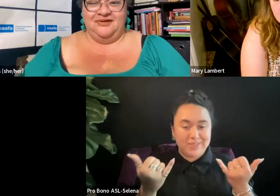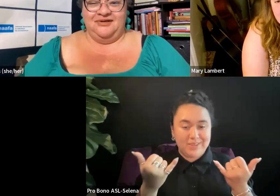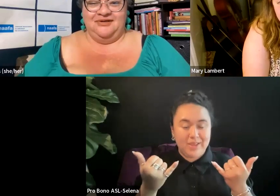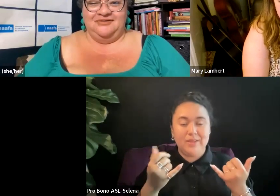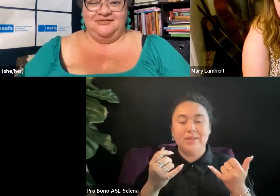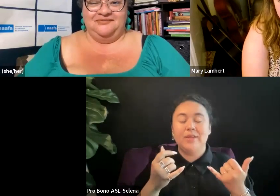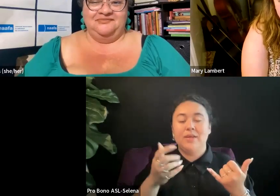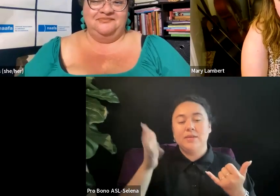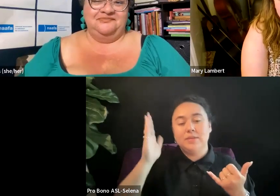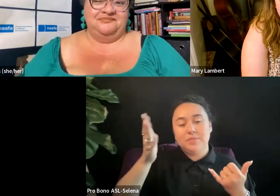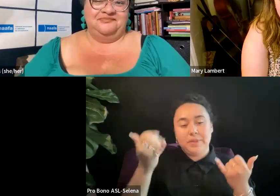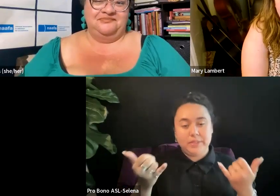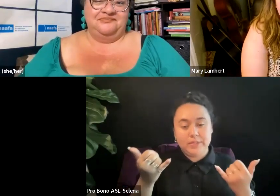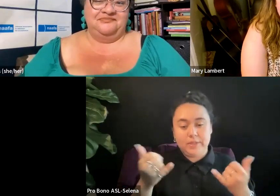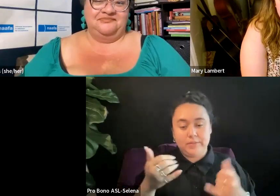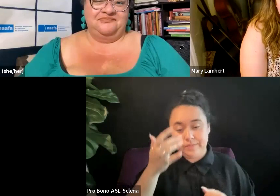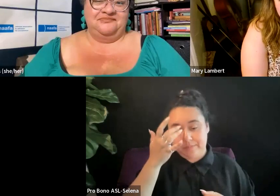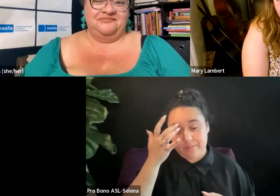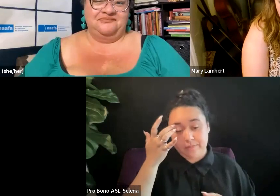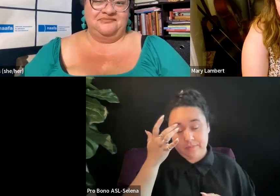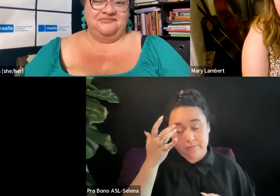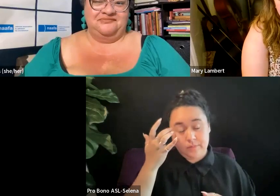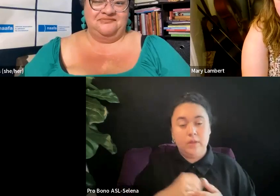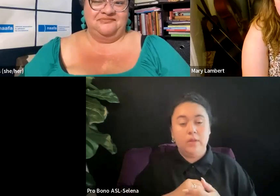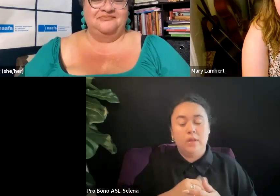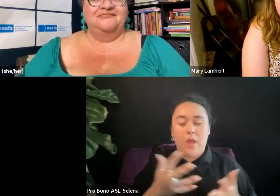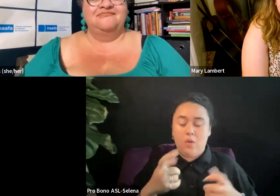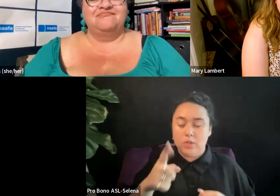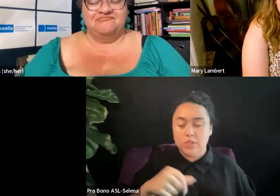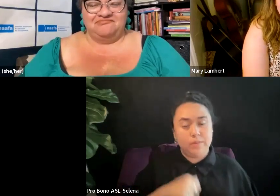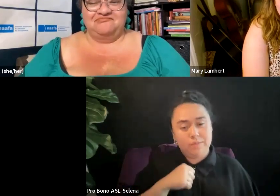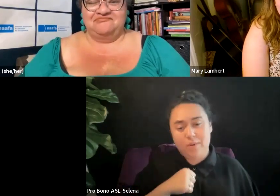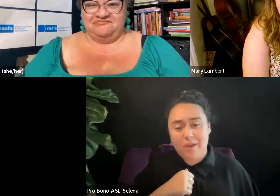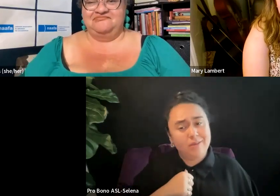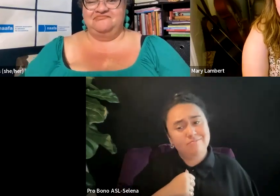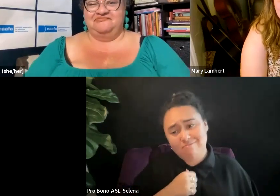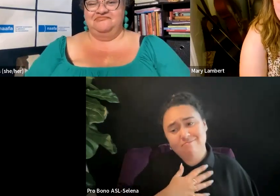It really means a lot. I'm like, I want to do y'all proud and you can find